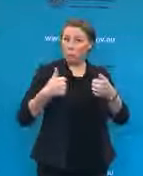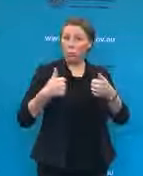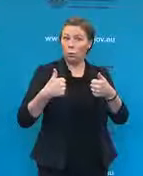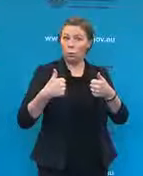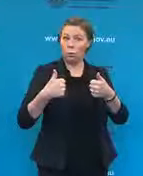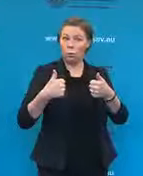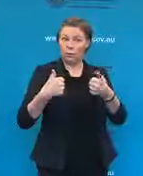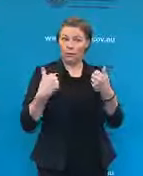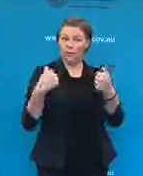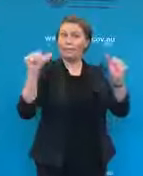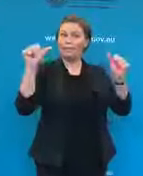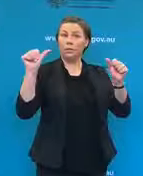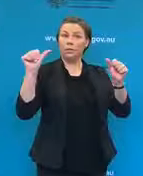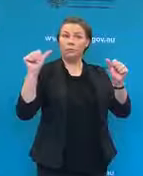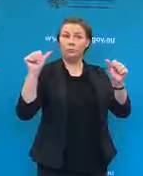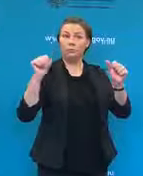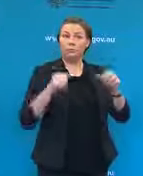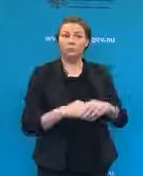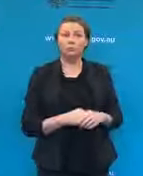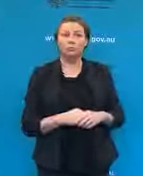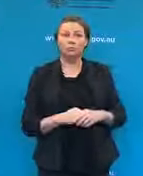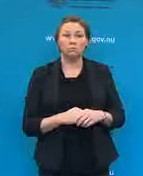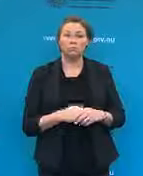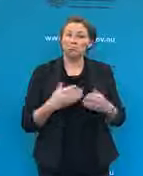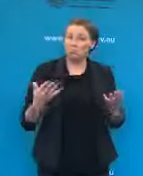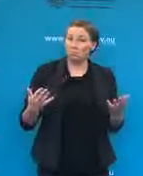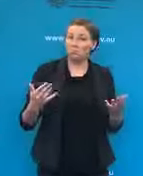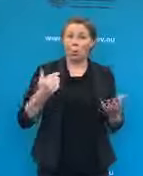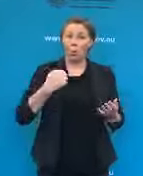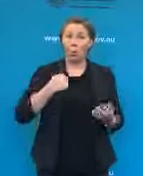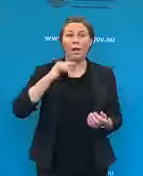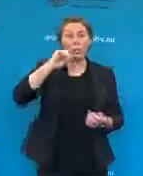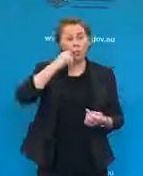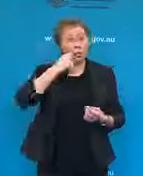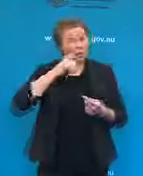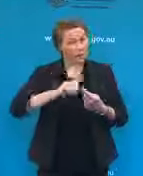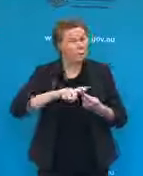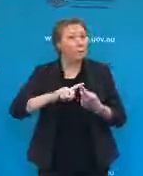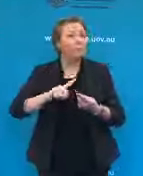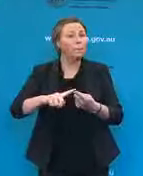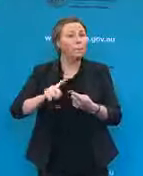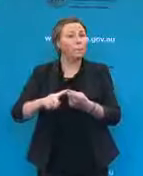successful endeavour and one that we are committed, for the time being to continue.